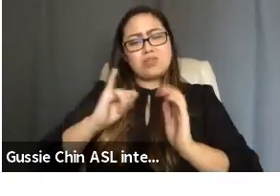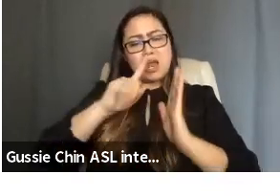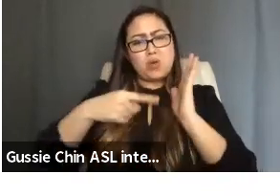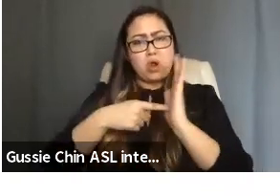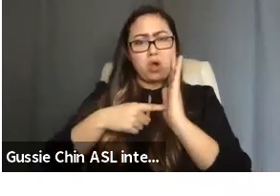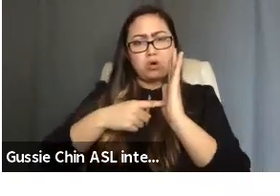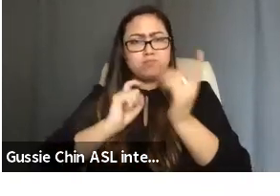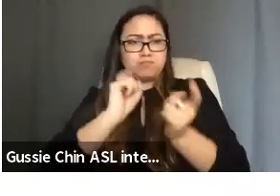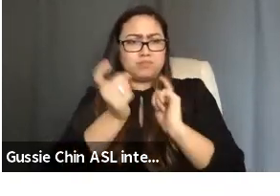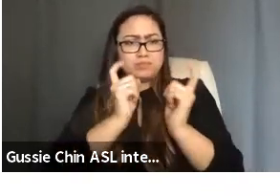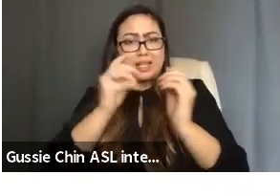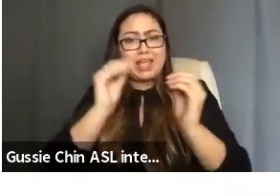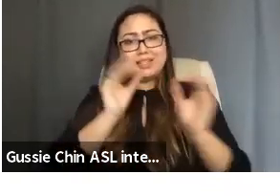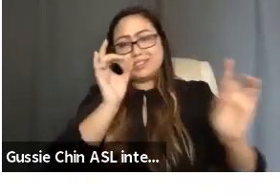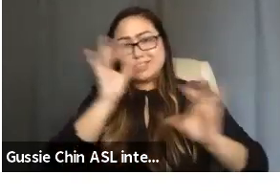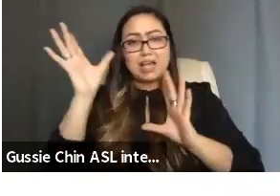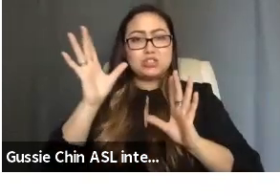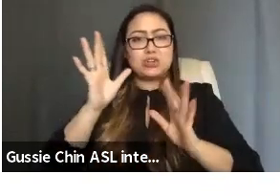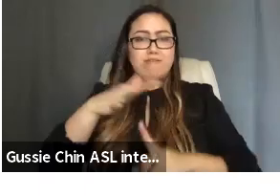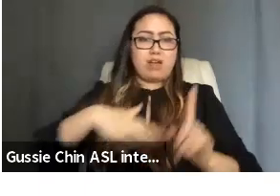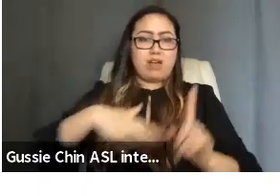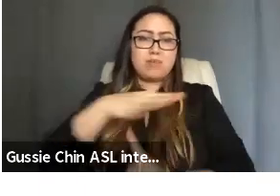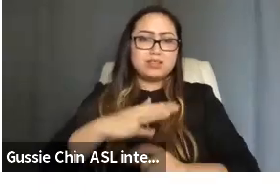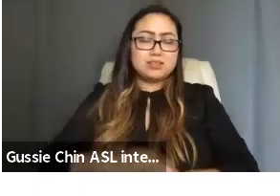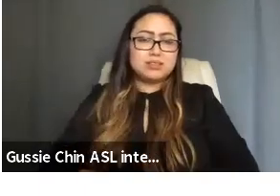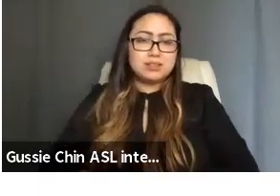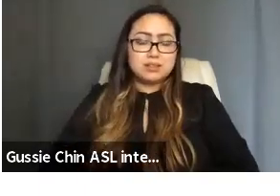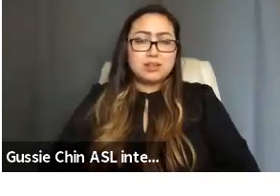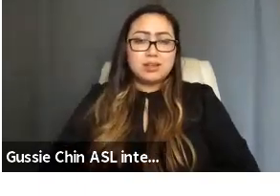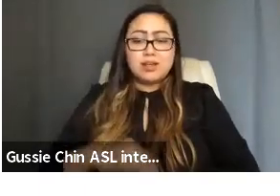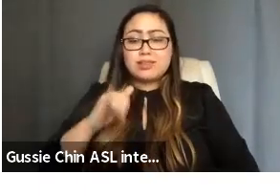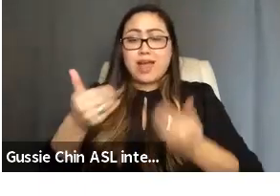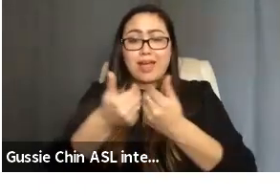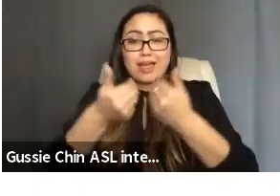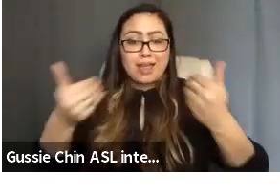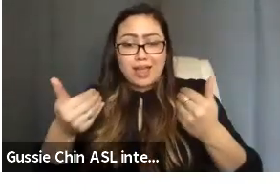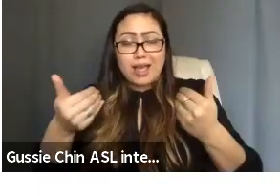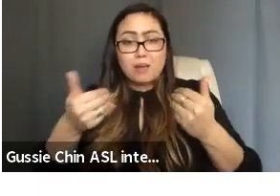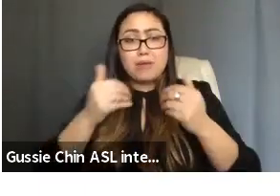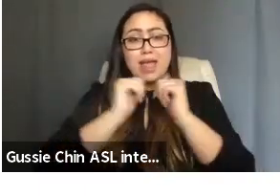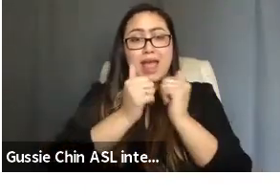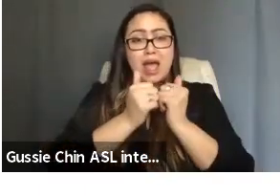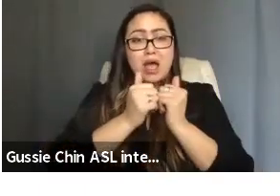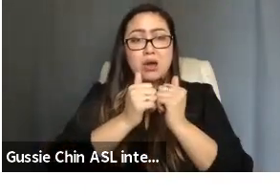in disaster environments? These gaps between how community groups meet their C MIST needs and